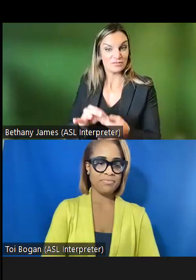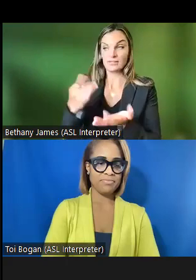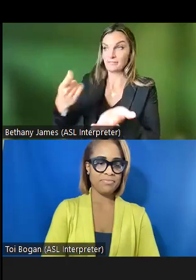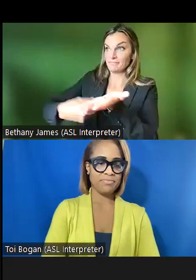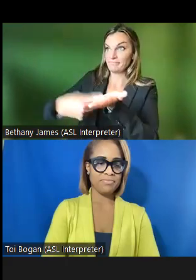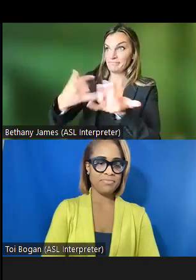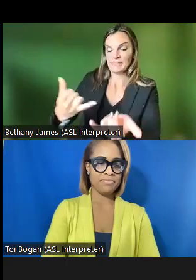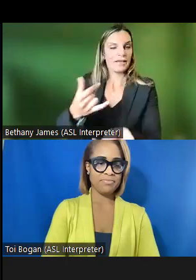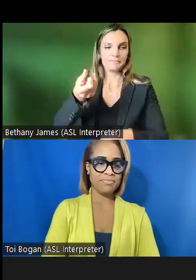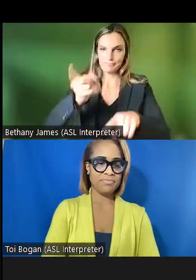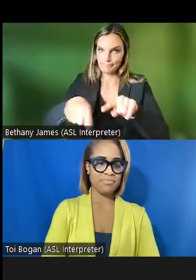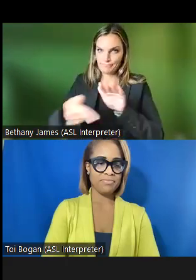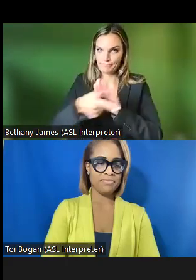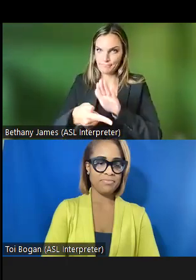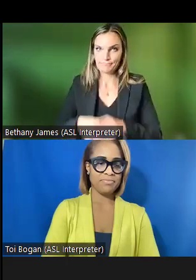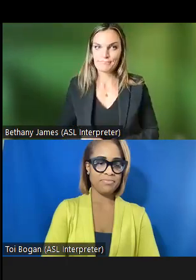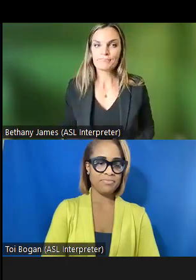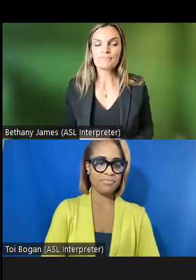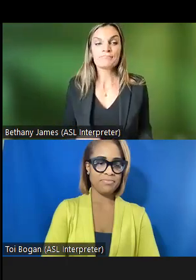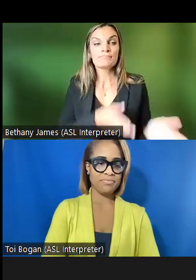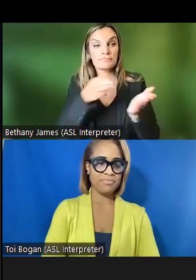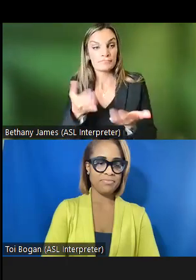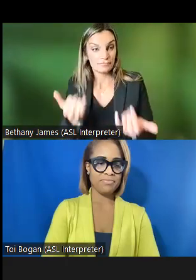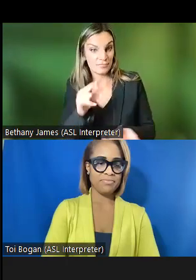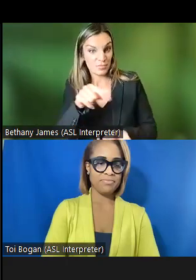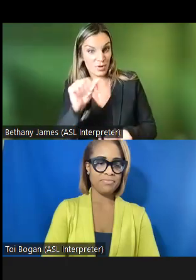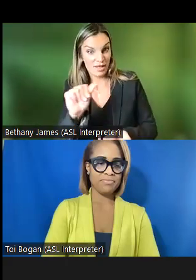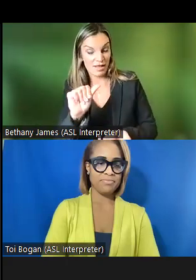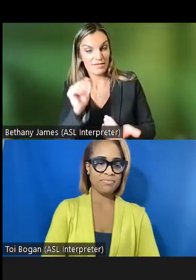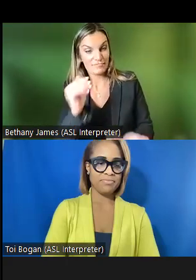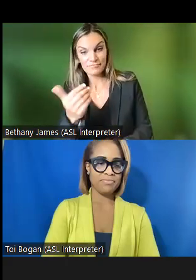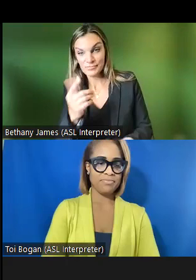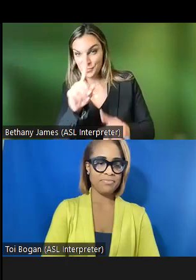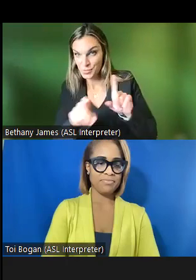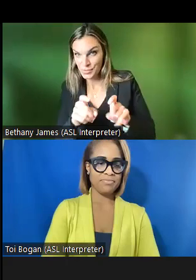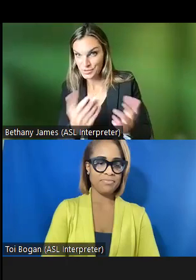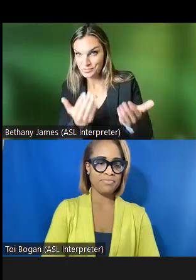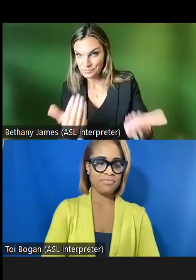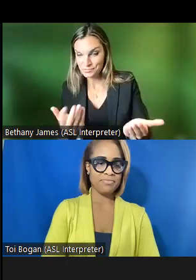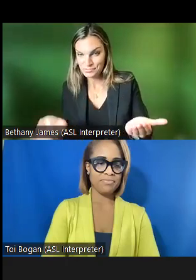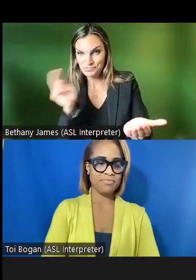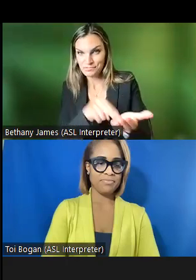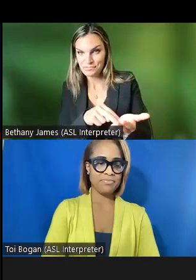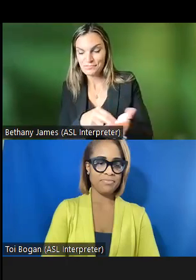So I'm going to go into the Q&A and look for some questions and try to answer them. Okay? Yeah. Okay.